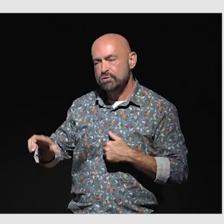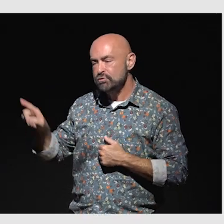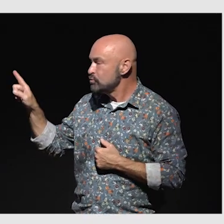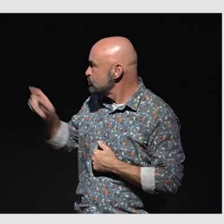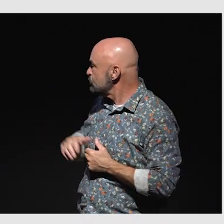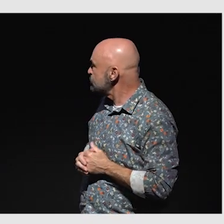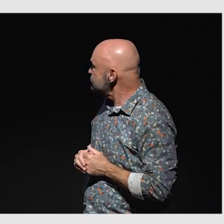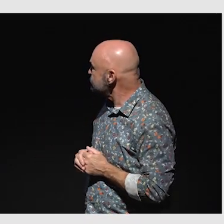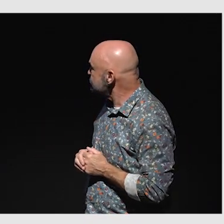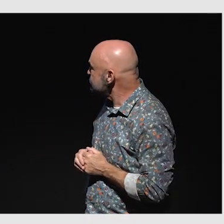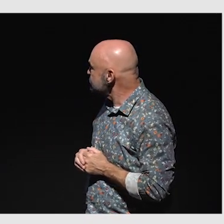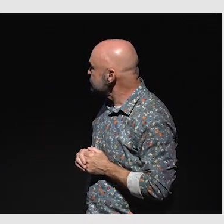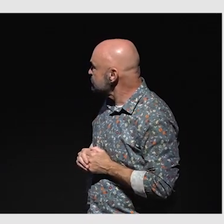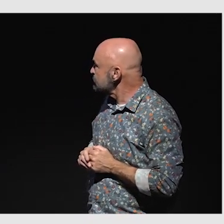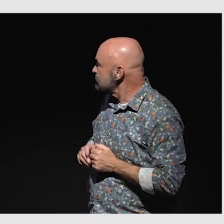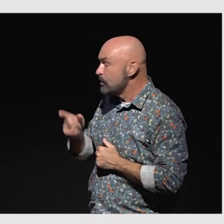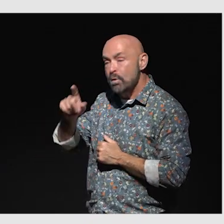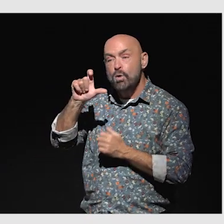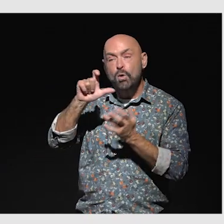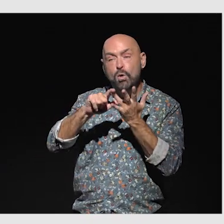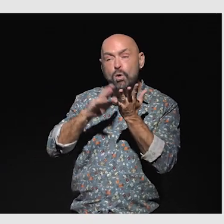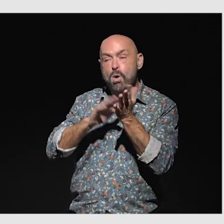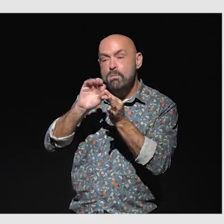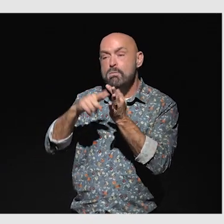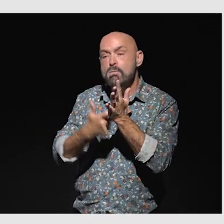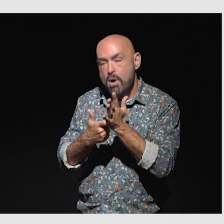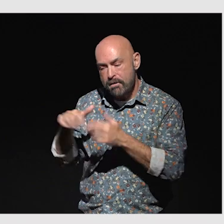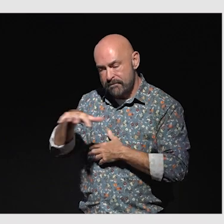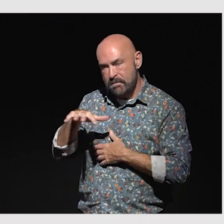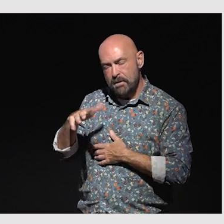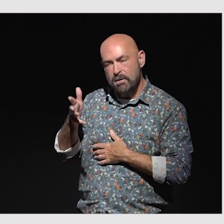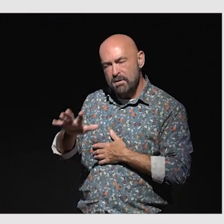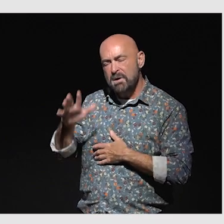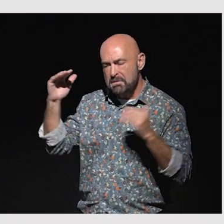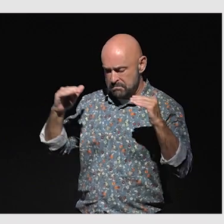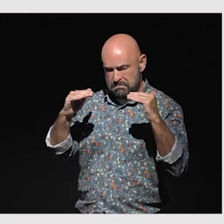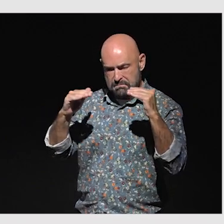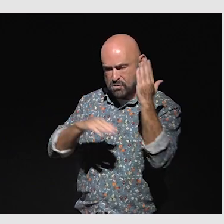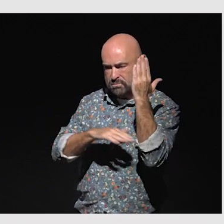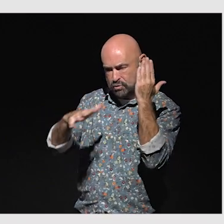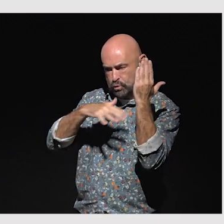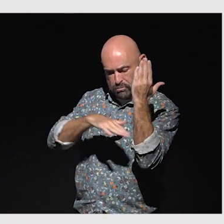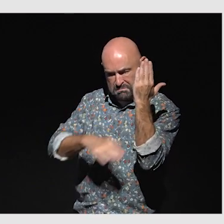as were the Comber family, who were of a much higher social status.